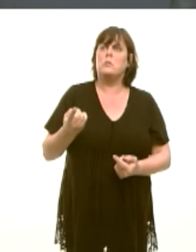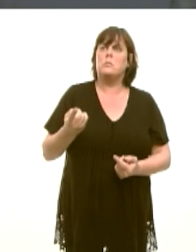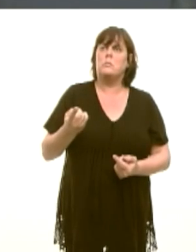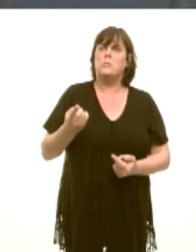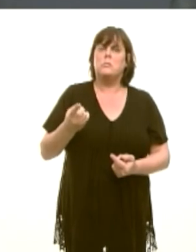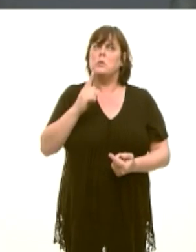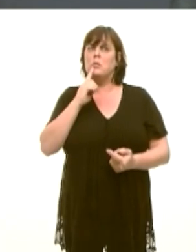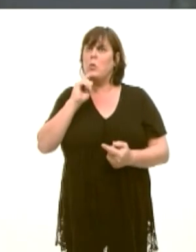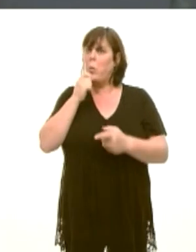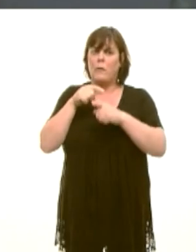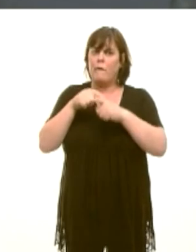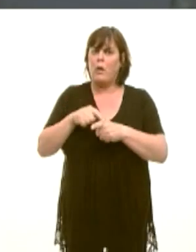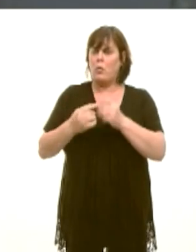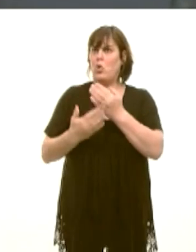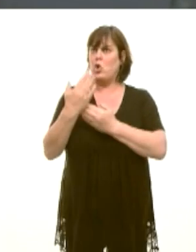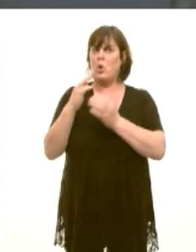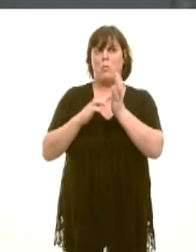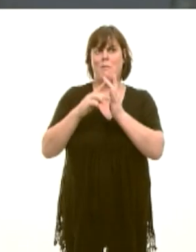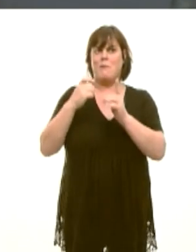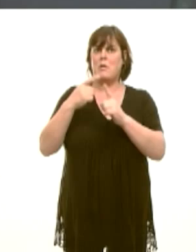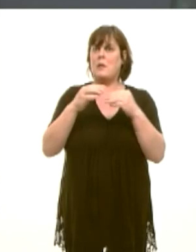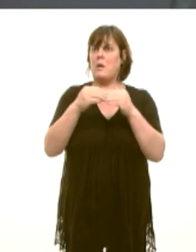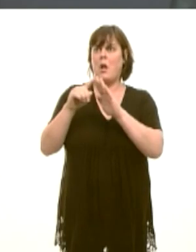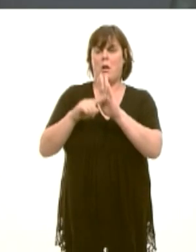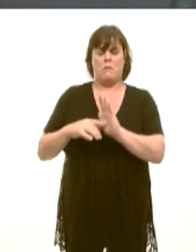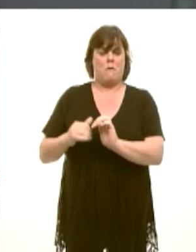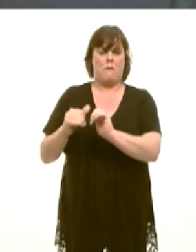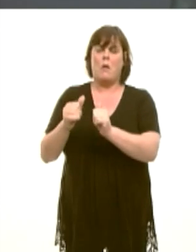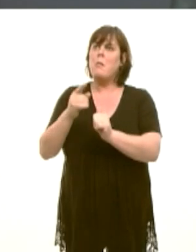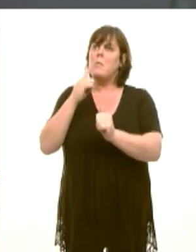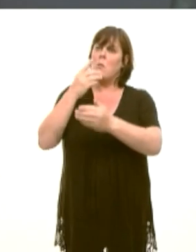NICE guidelines, perhaps youíll set out the Governmentís position on the independent